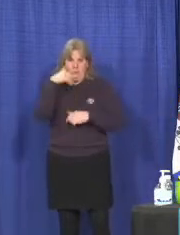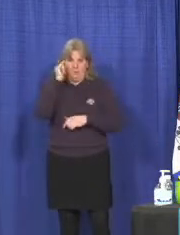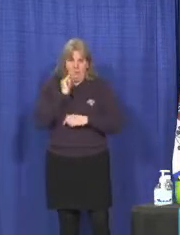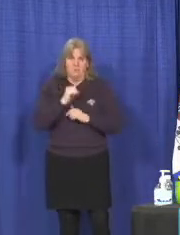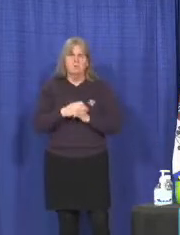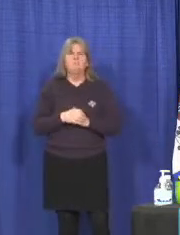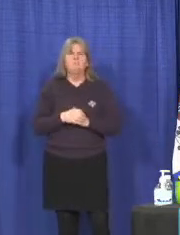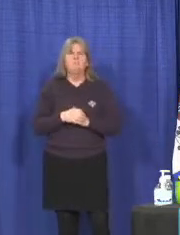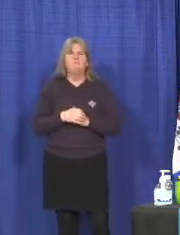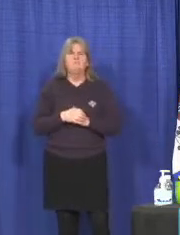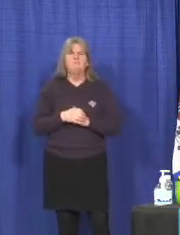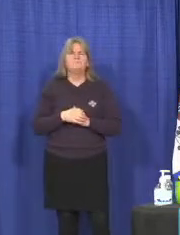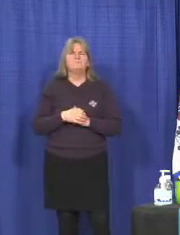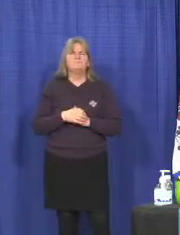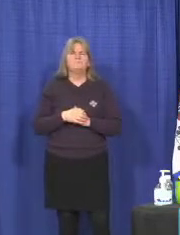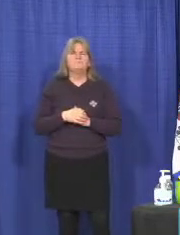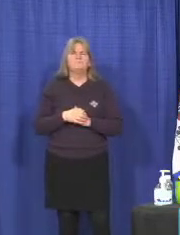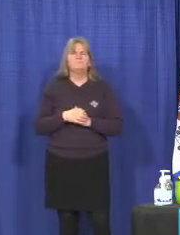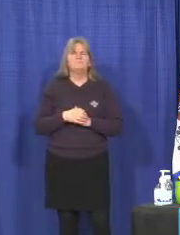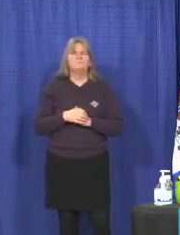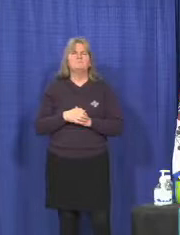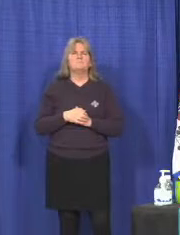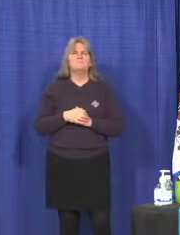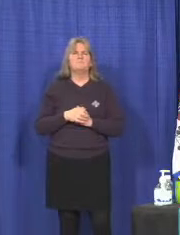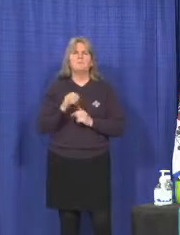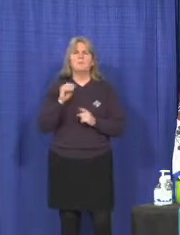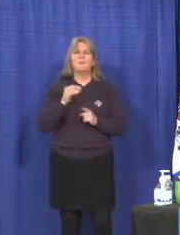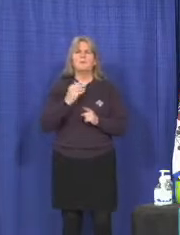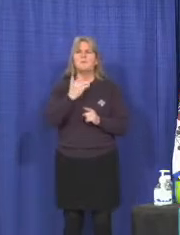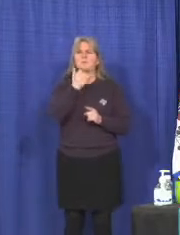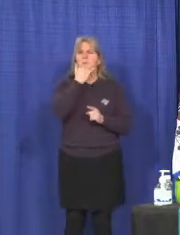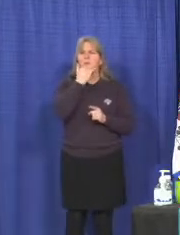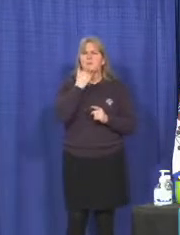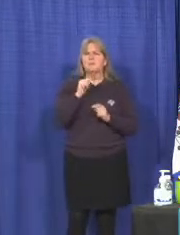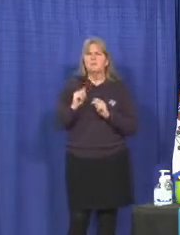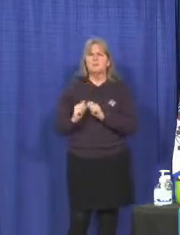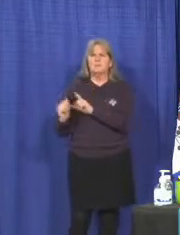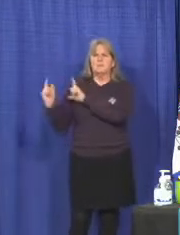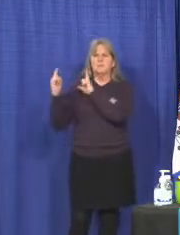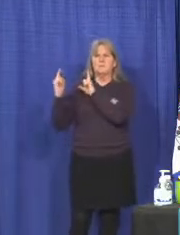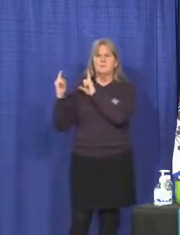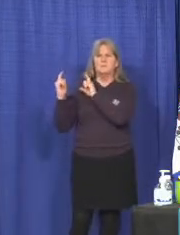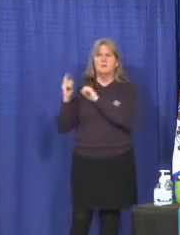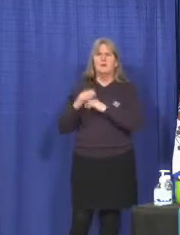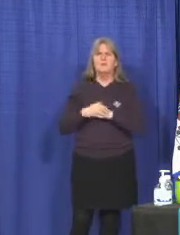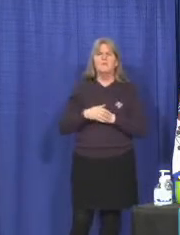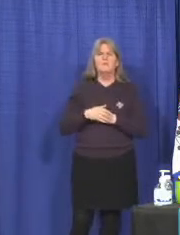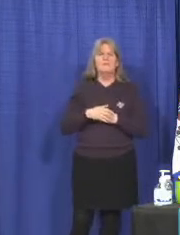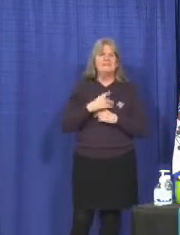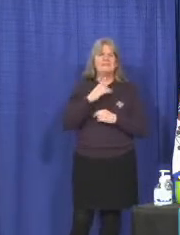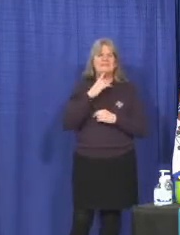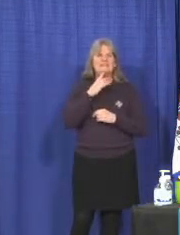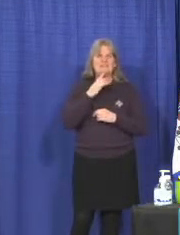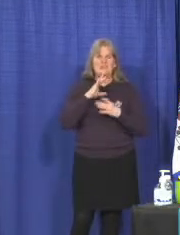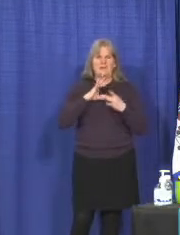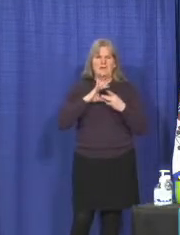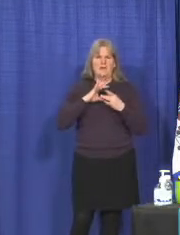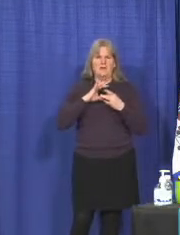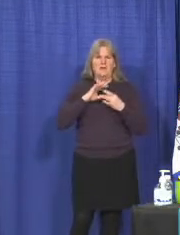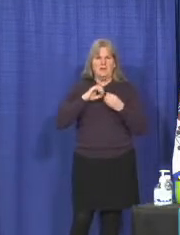These -- the next slide might have the actual numbers but the numbers I route out to you